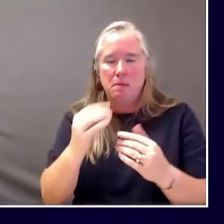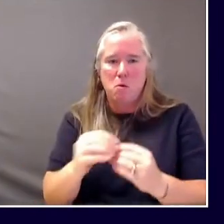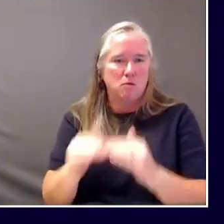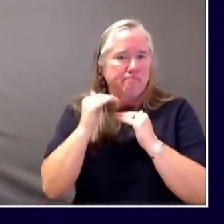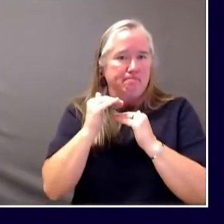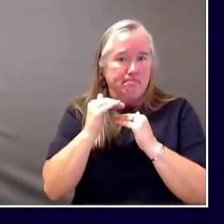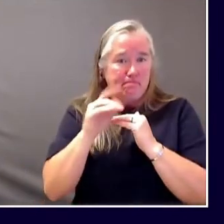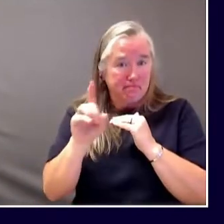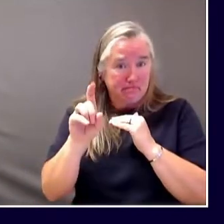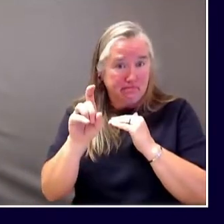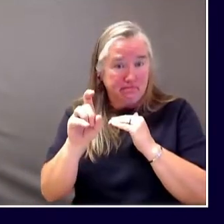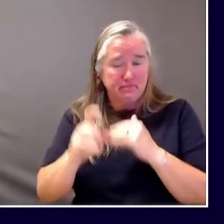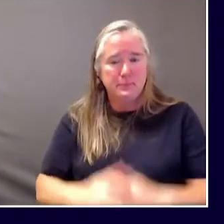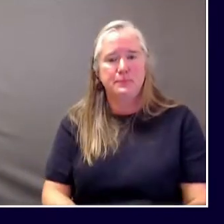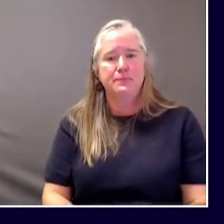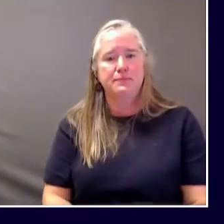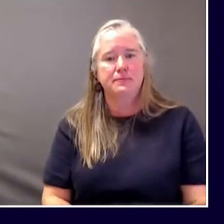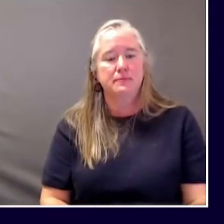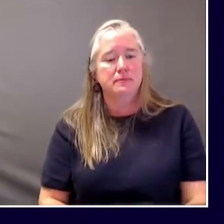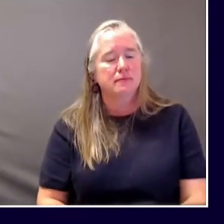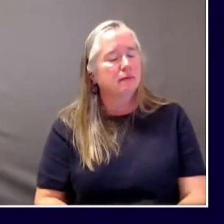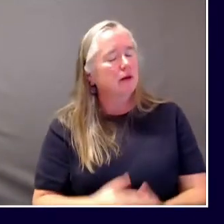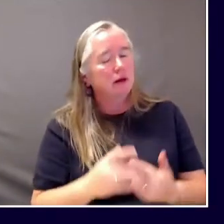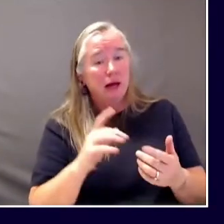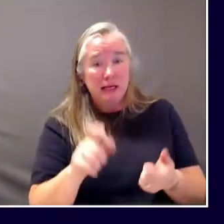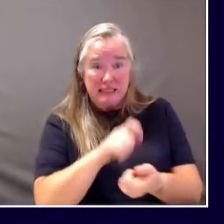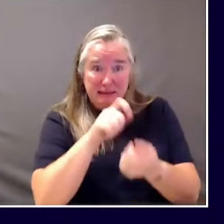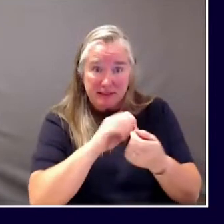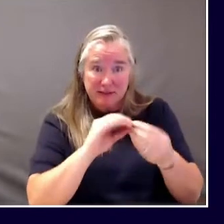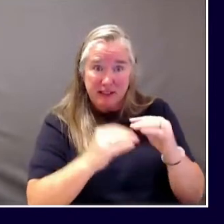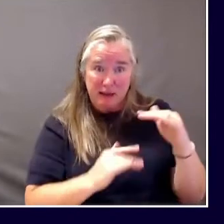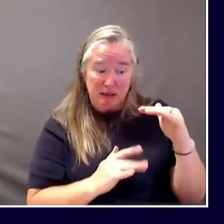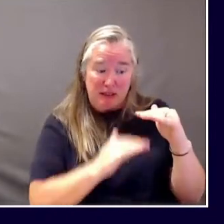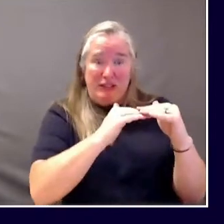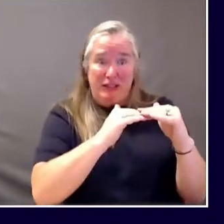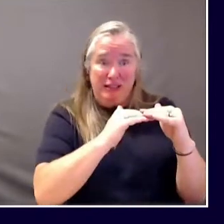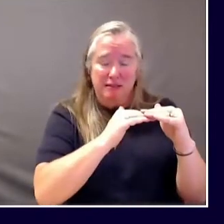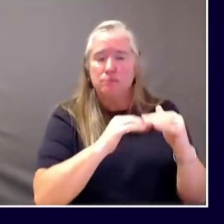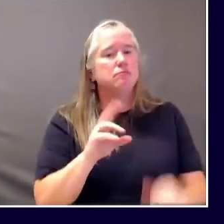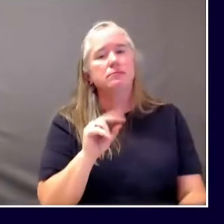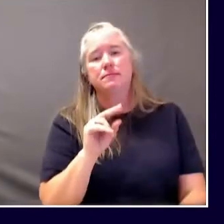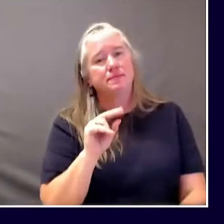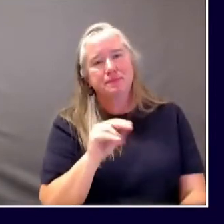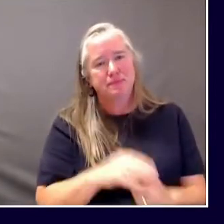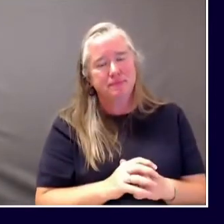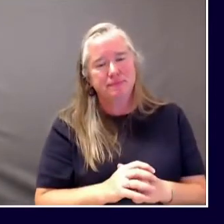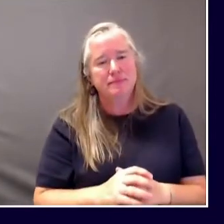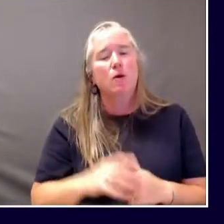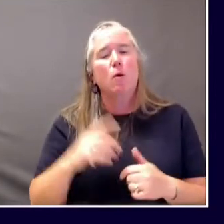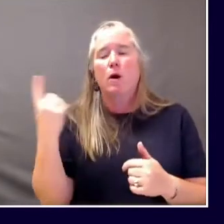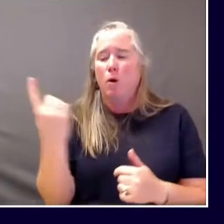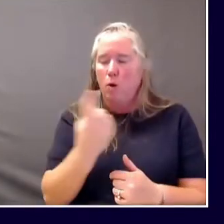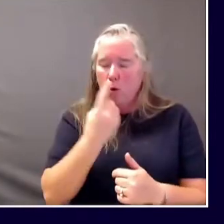hi magic numbers now